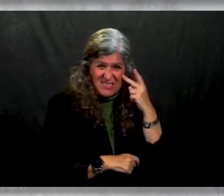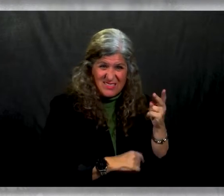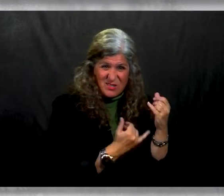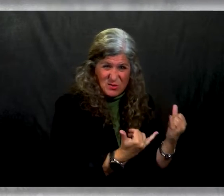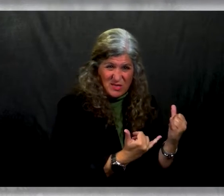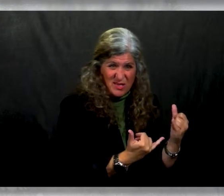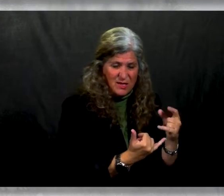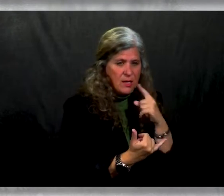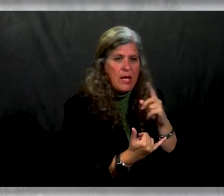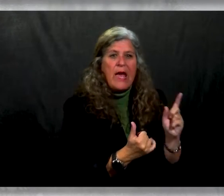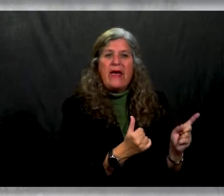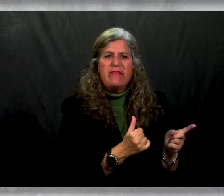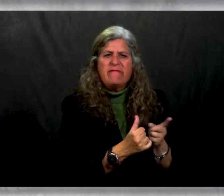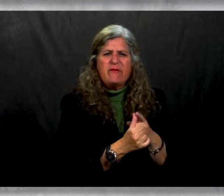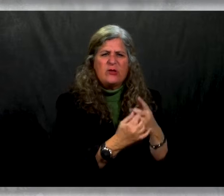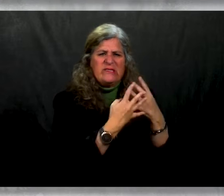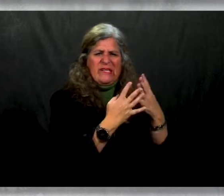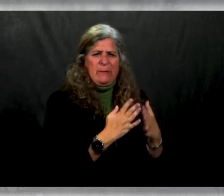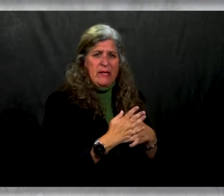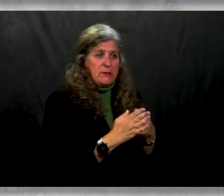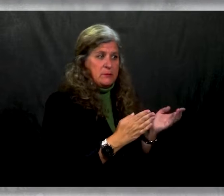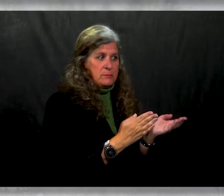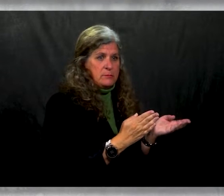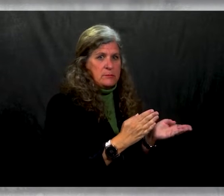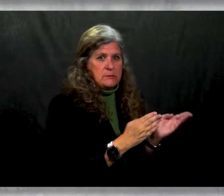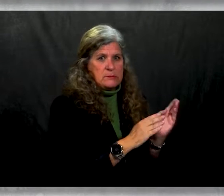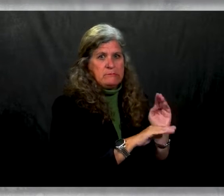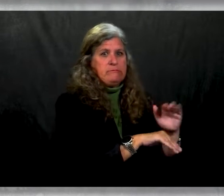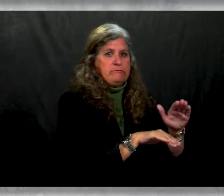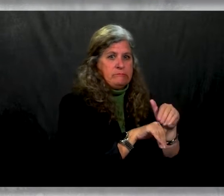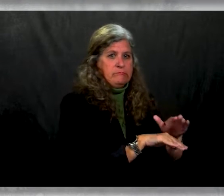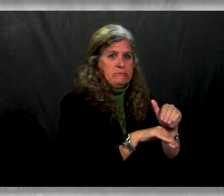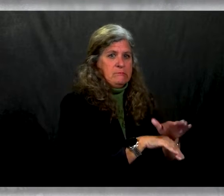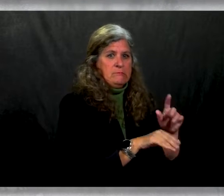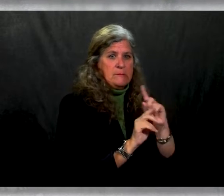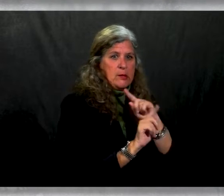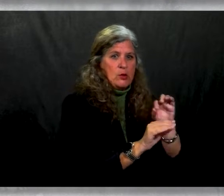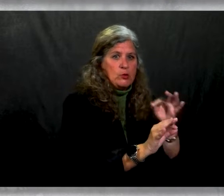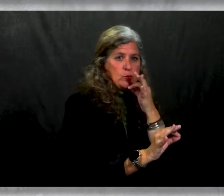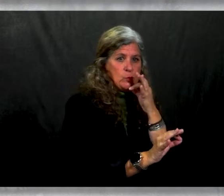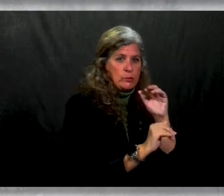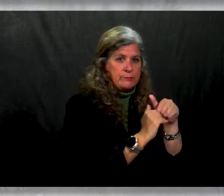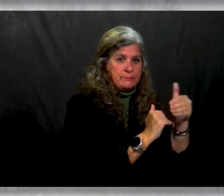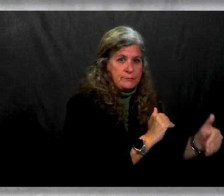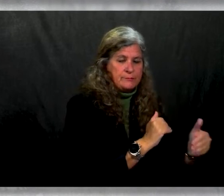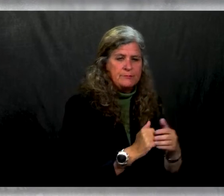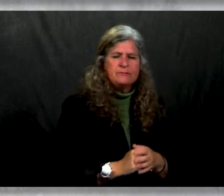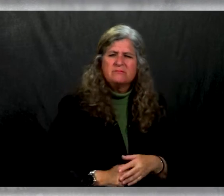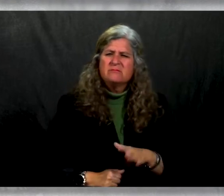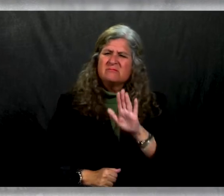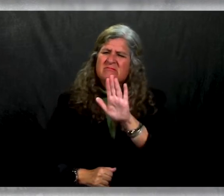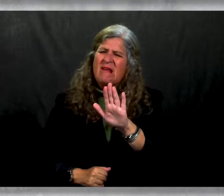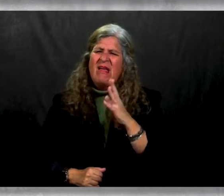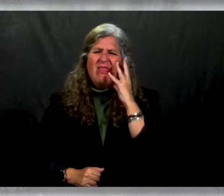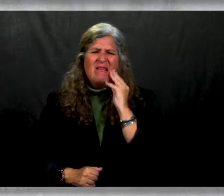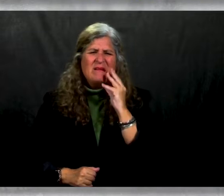and the first inmates will arrive shortly thereafter. What was life like for those who were imprisoned here at Dachau?